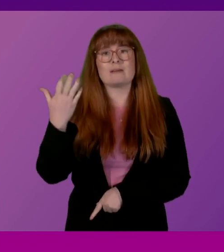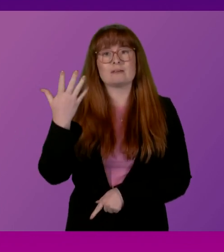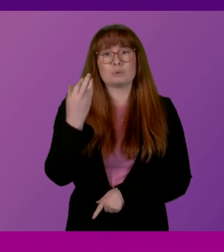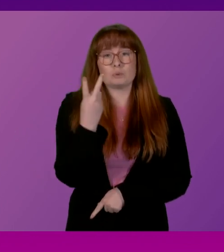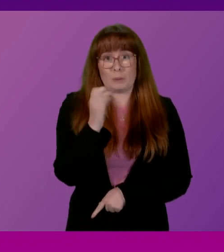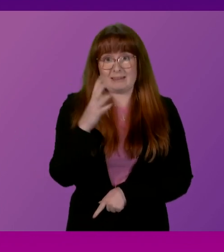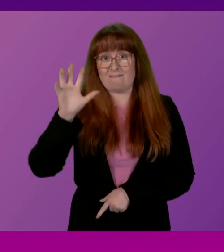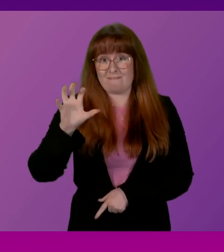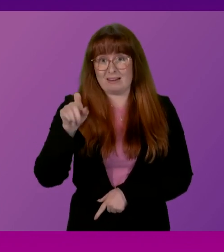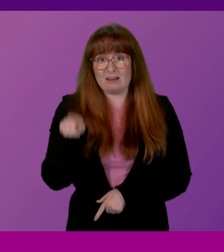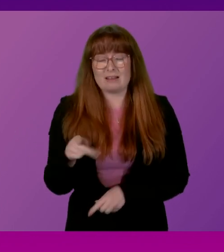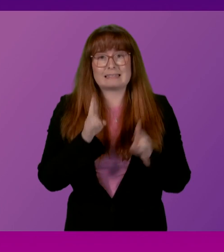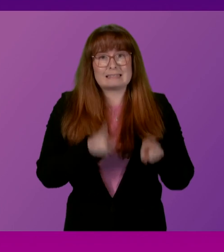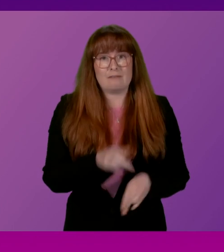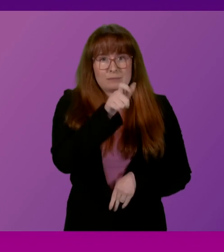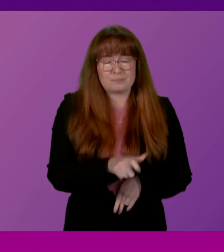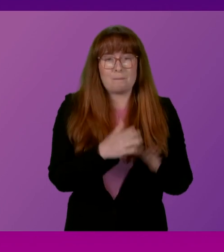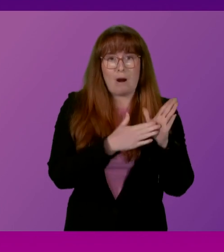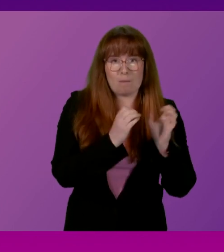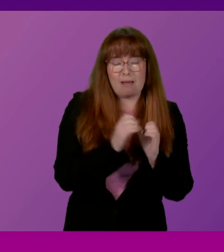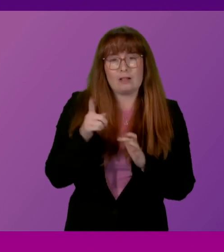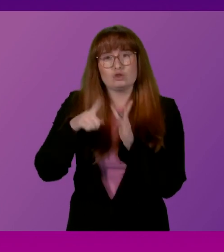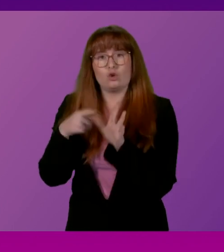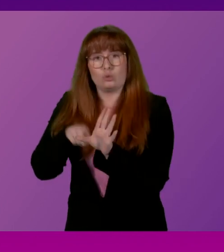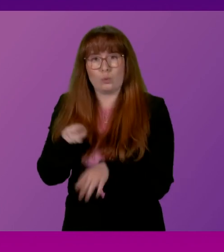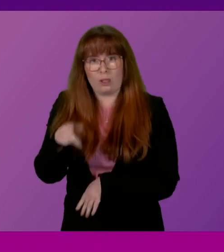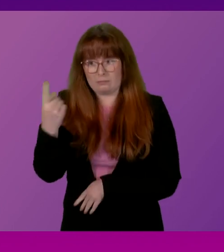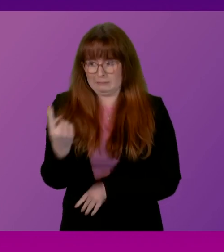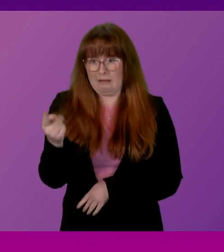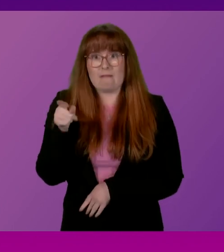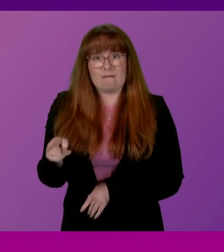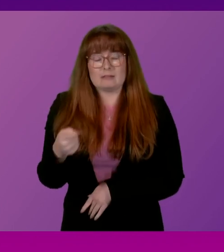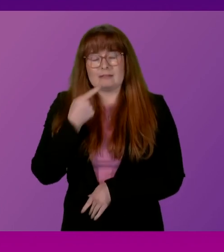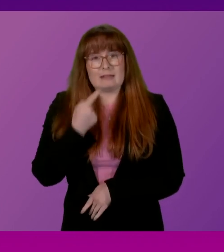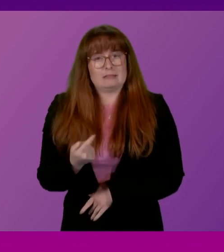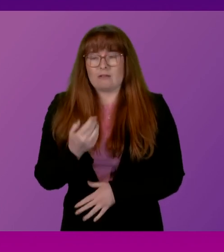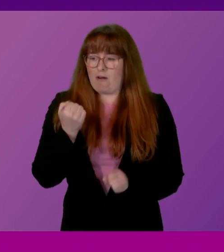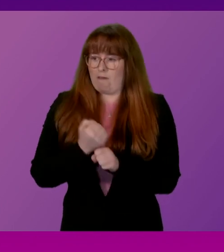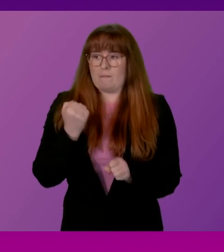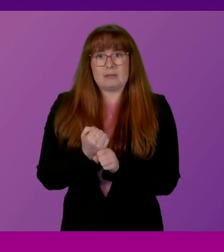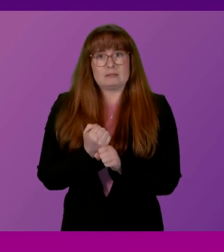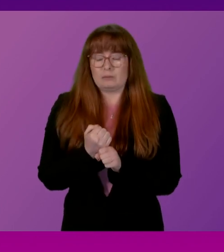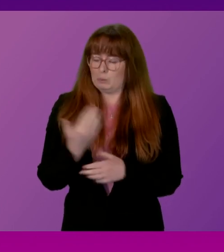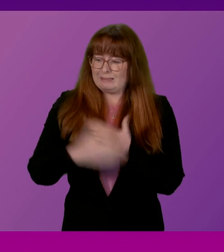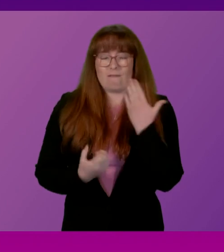The deaths of Lamara Bell and John Yuill were a tragedy that the Government vowed would never happen again.